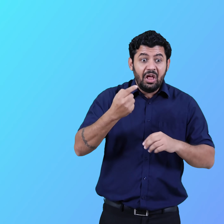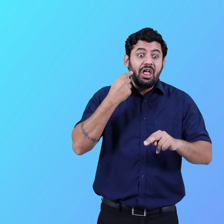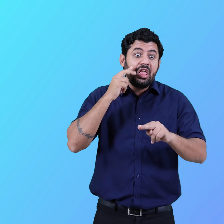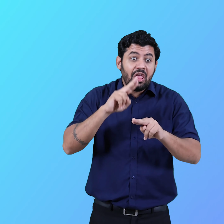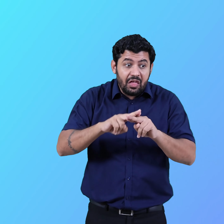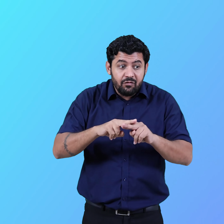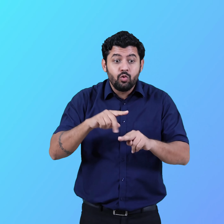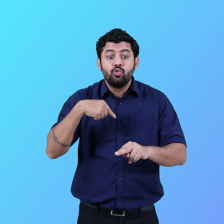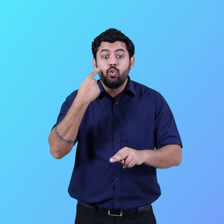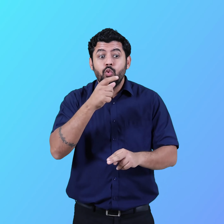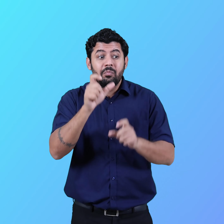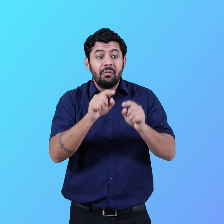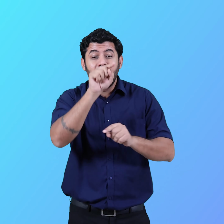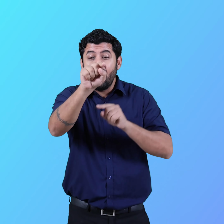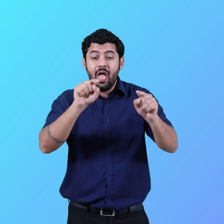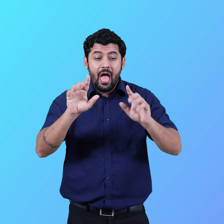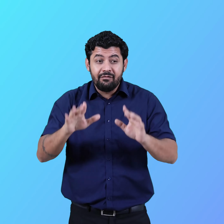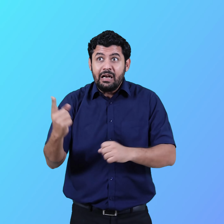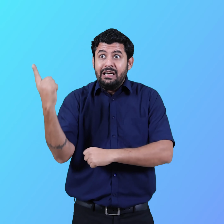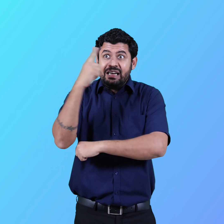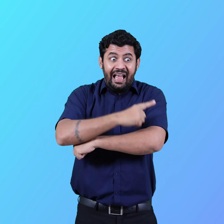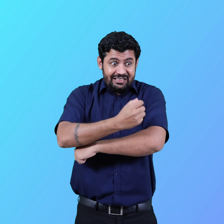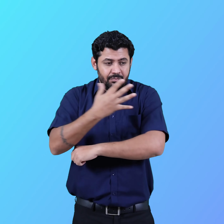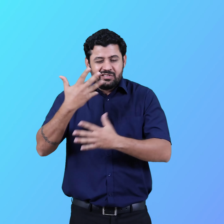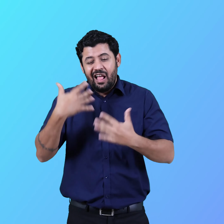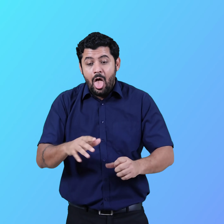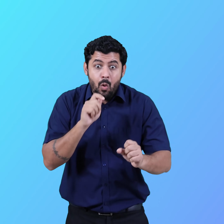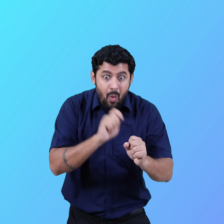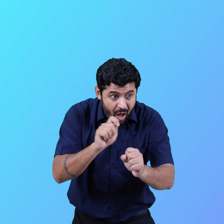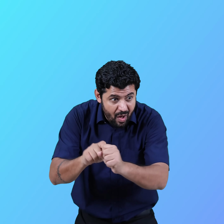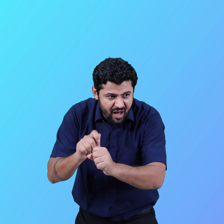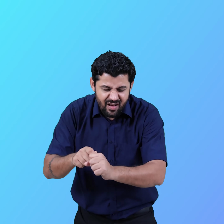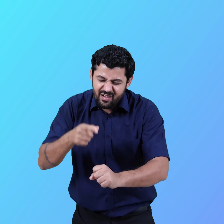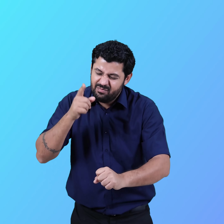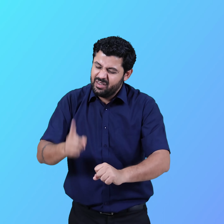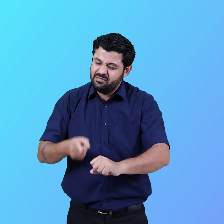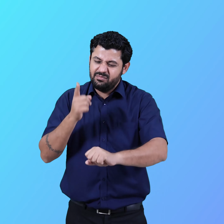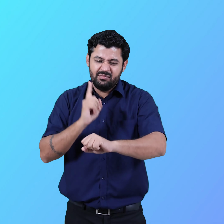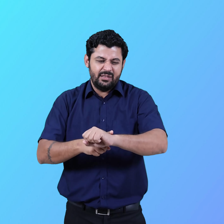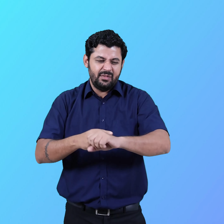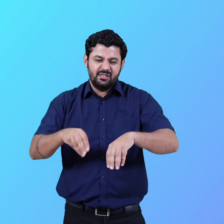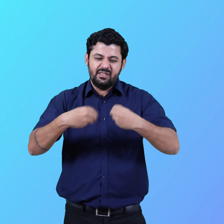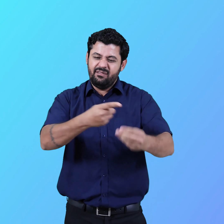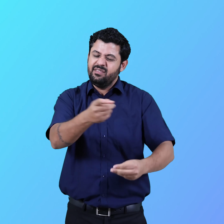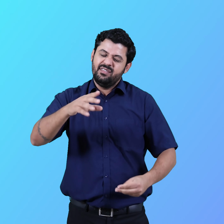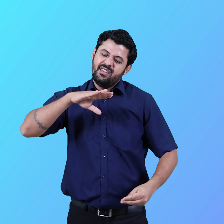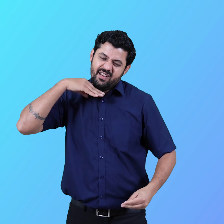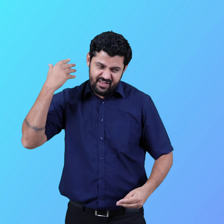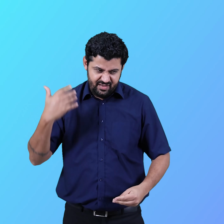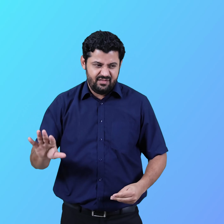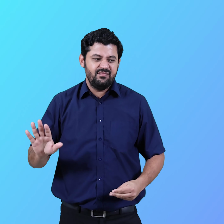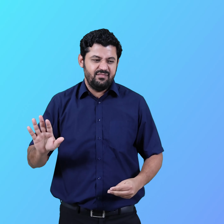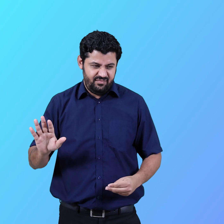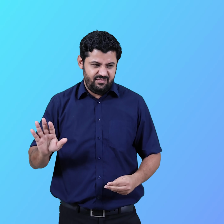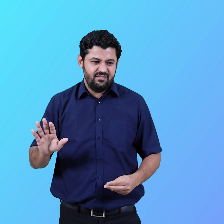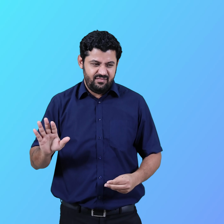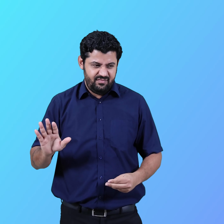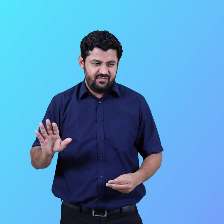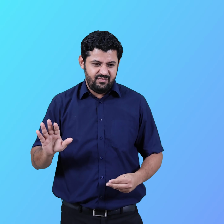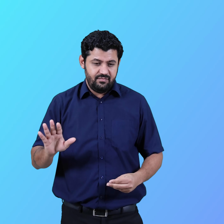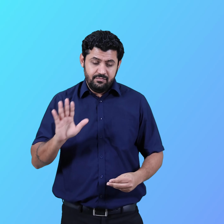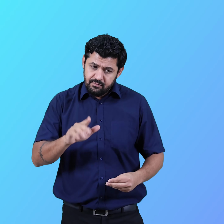If anyone does any work on this day, I will destroy that person from among the people.